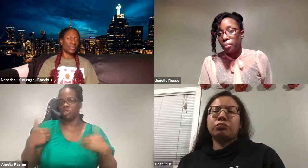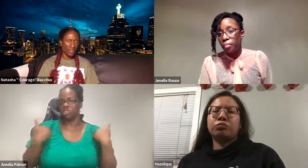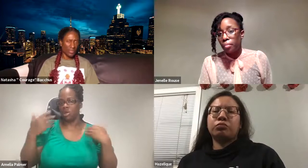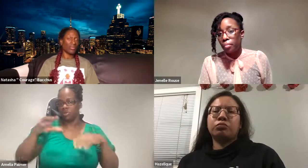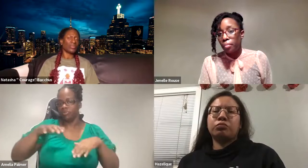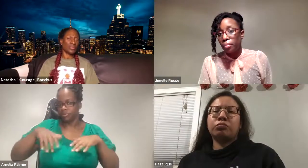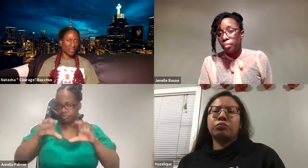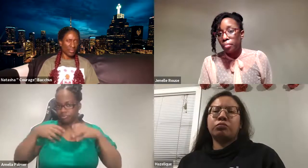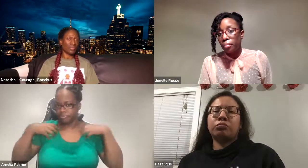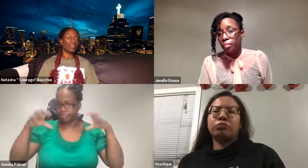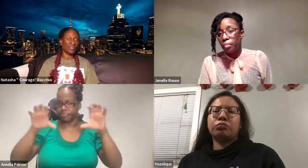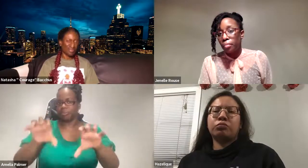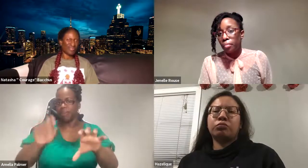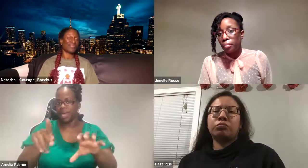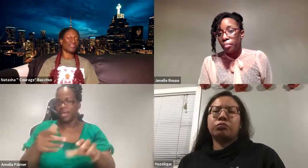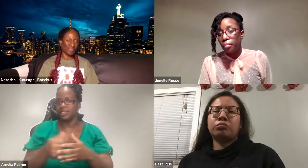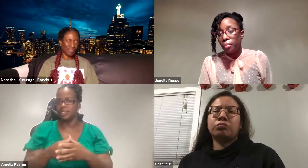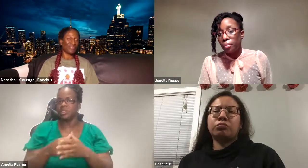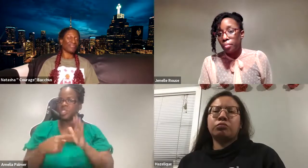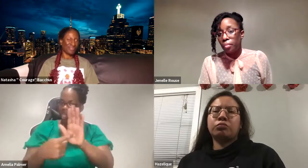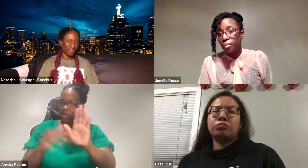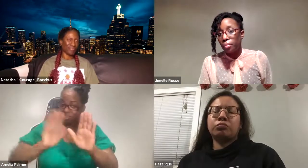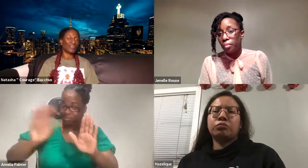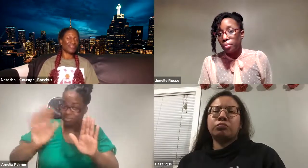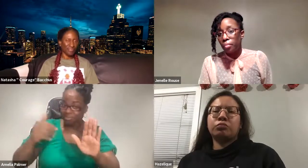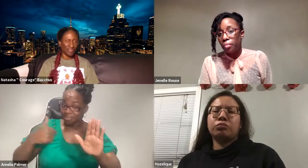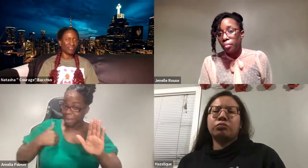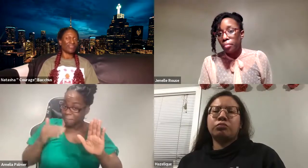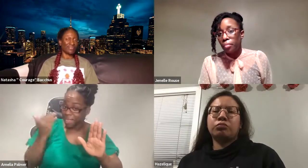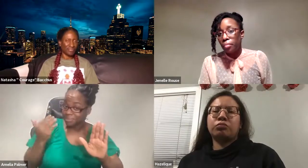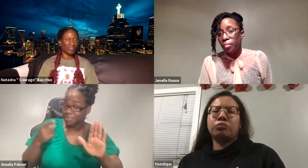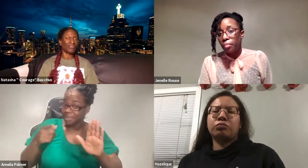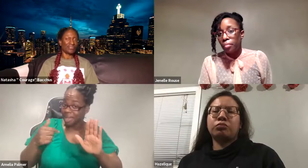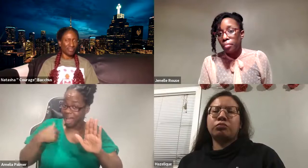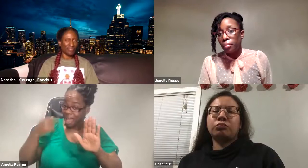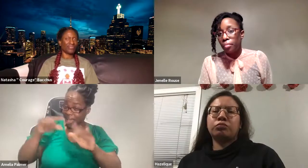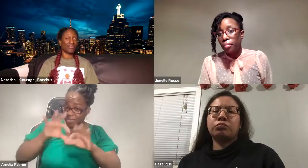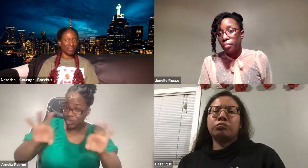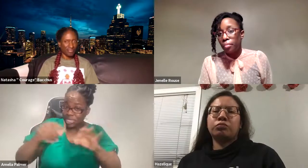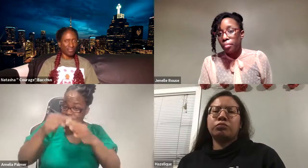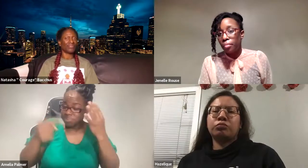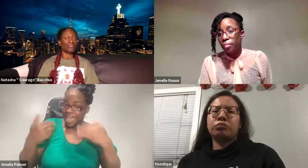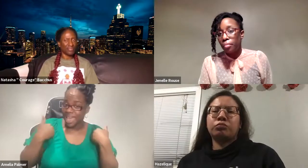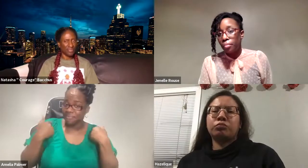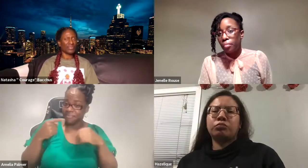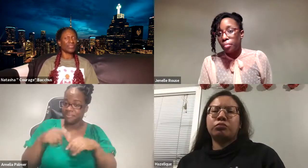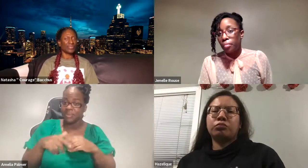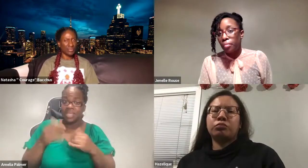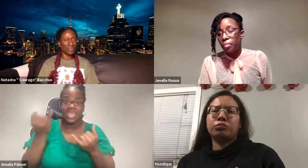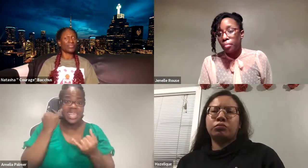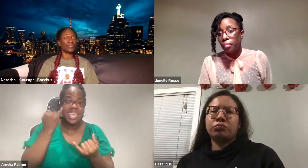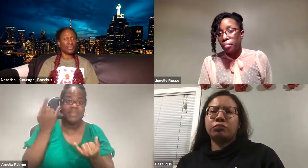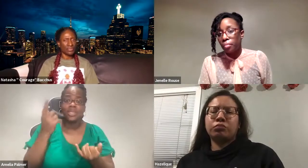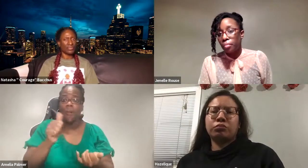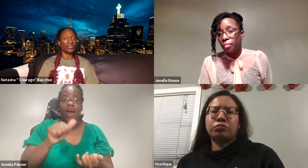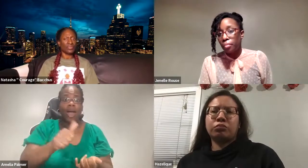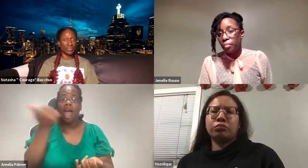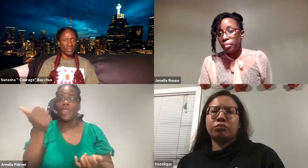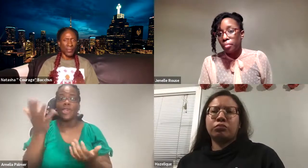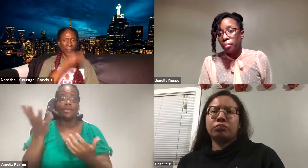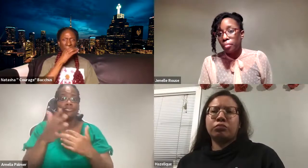and i'm trying to finish my work in order to improve that access for youth because